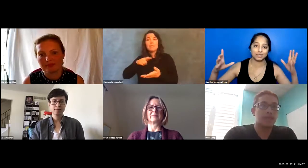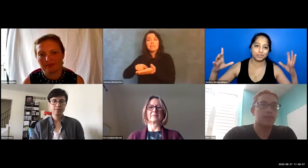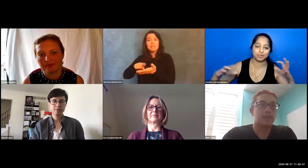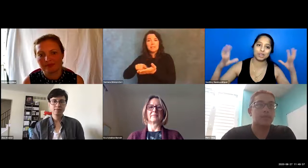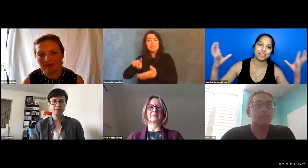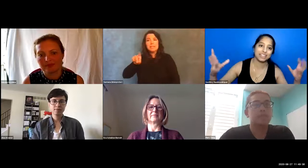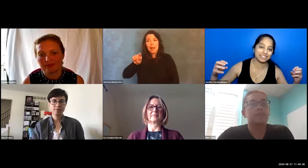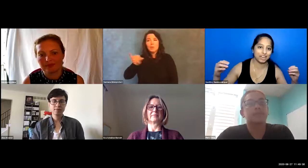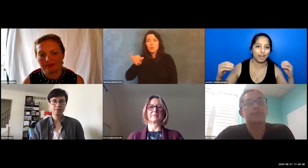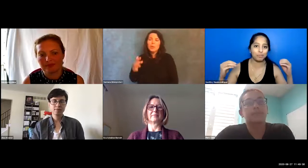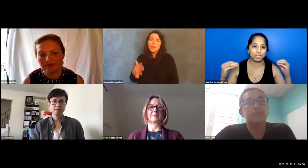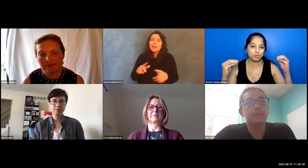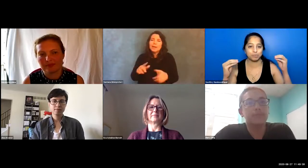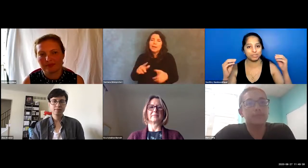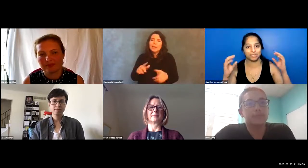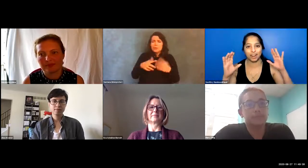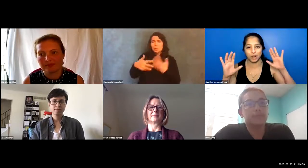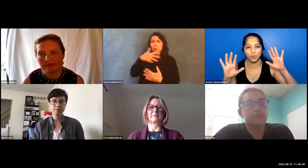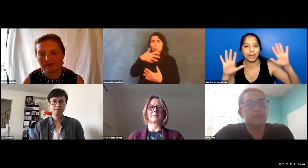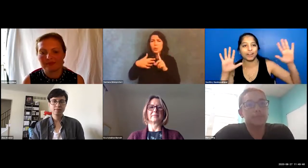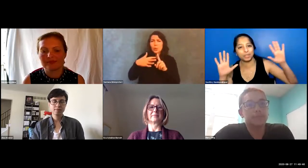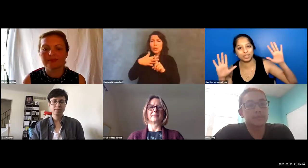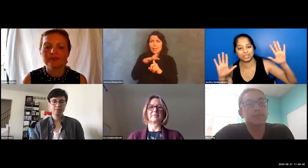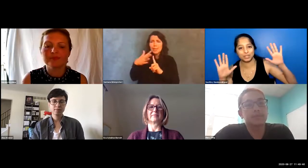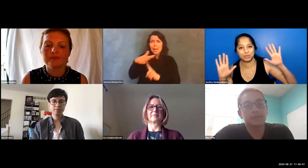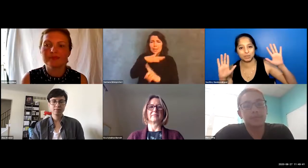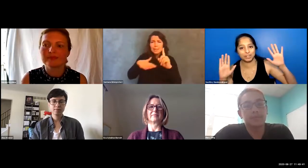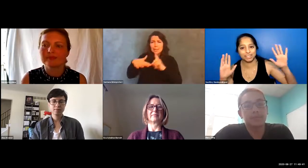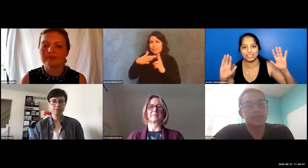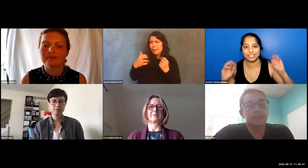the social context, and how much people are aware of what the constituent order is, and